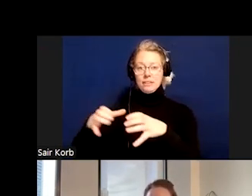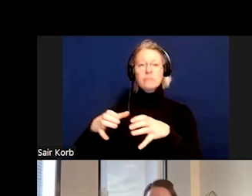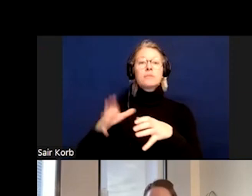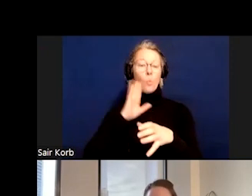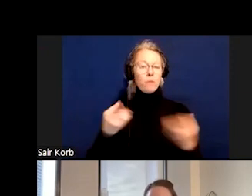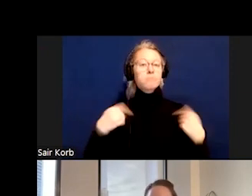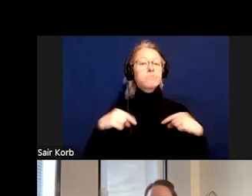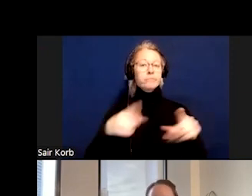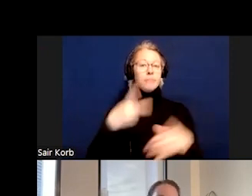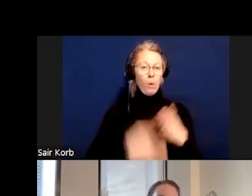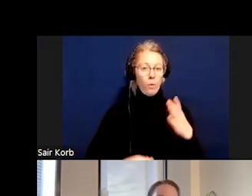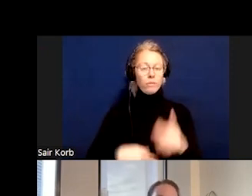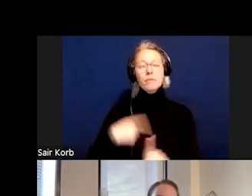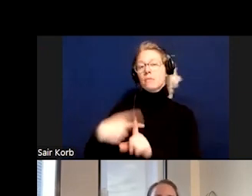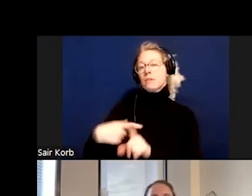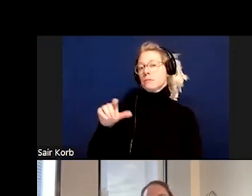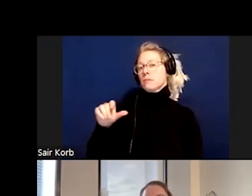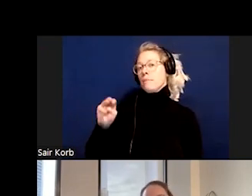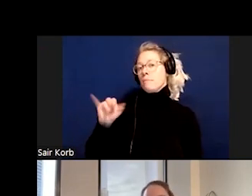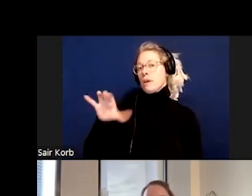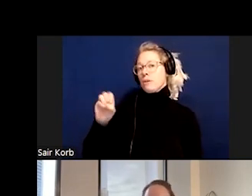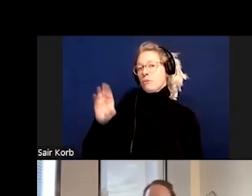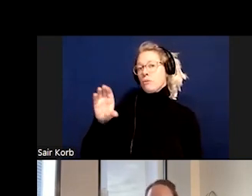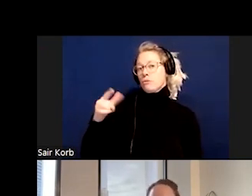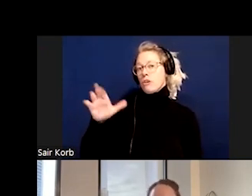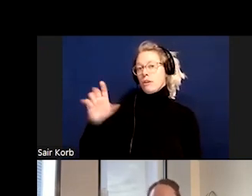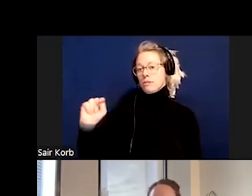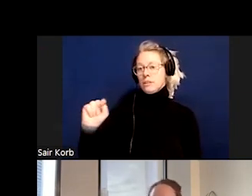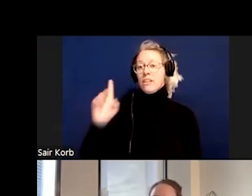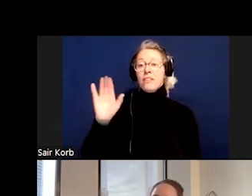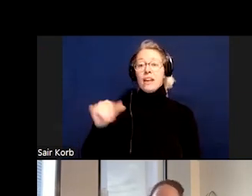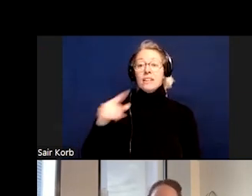Microgrant. These programs are open to artists in Calgary, Mohkinsstsis, pursuing a professional